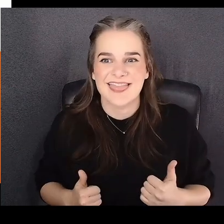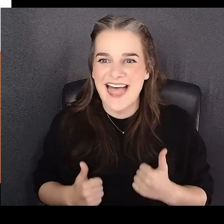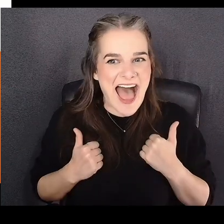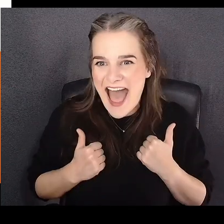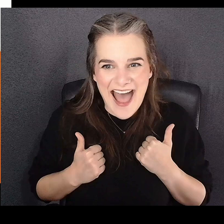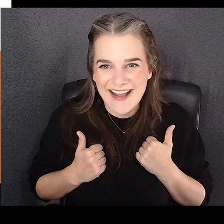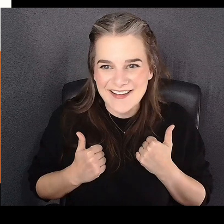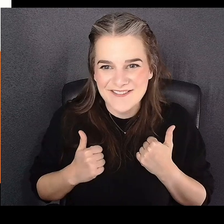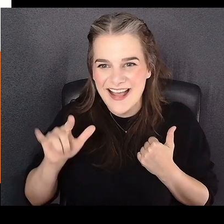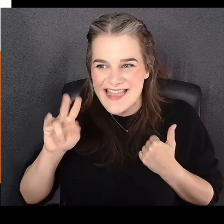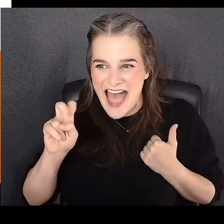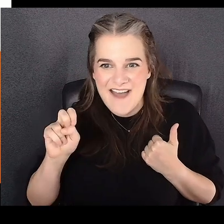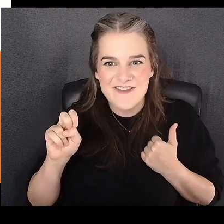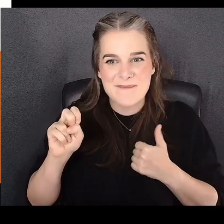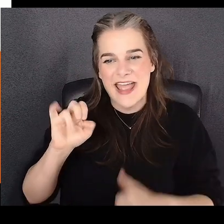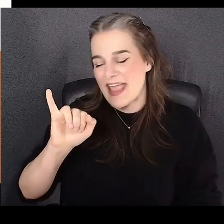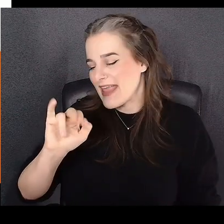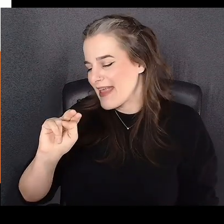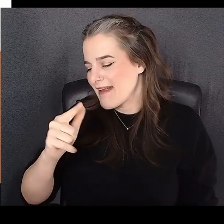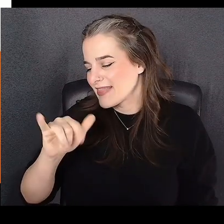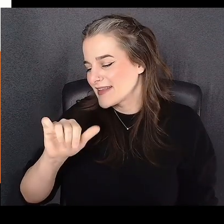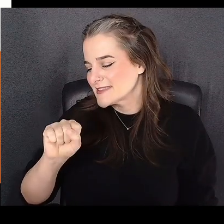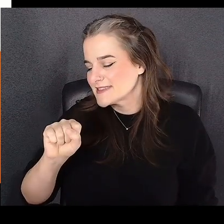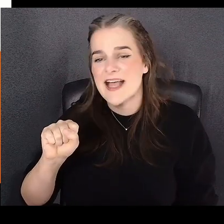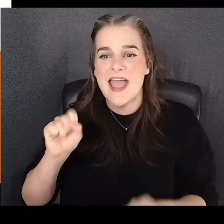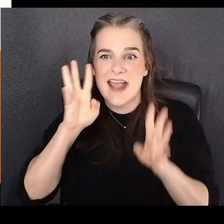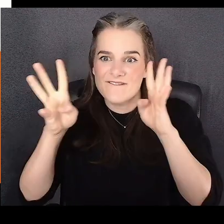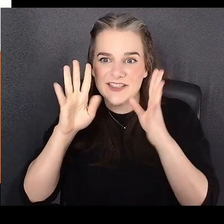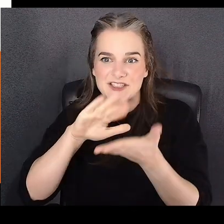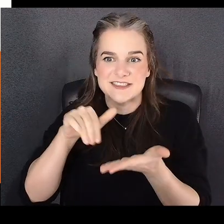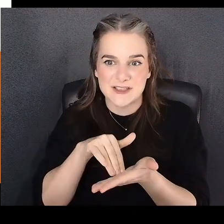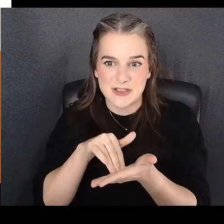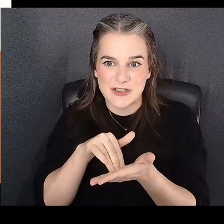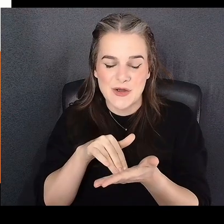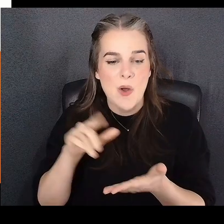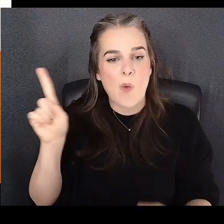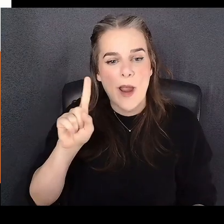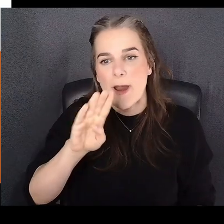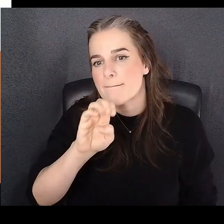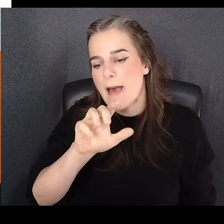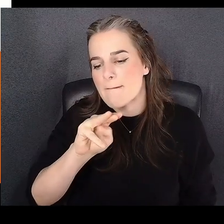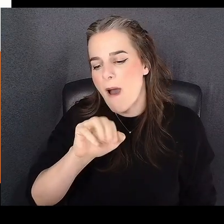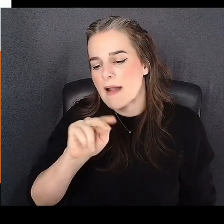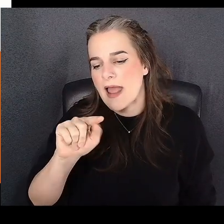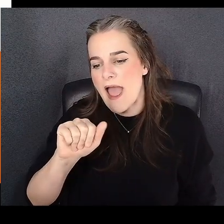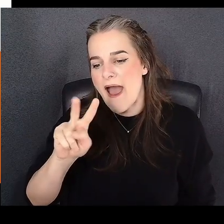Center, which is located off of Belmont Avenue, Conshohocken area--